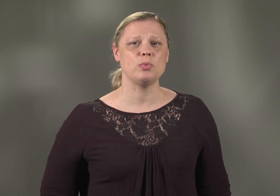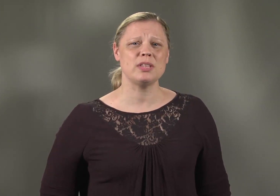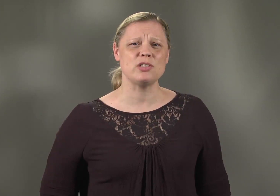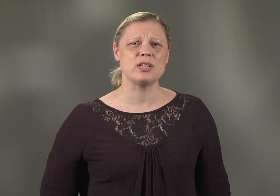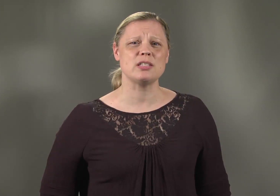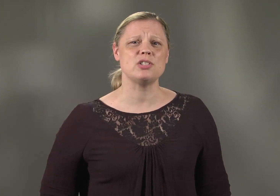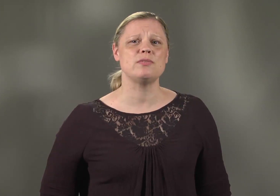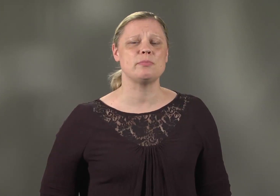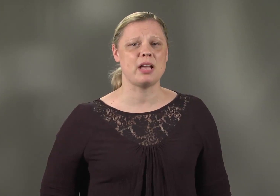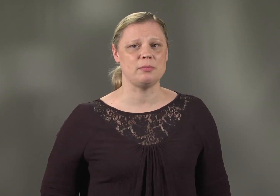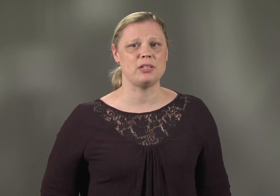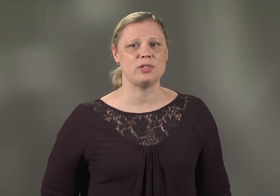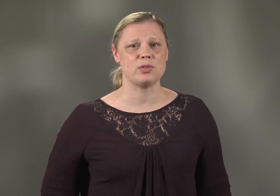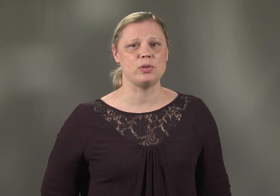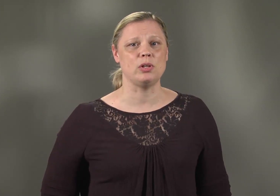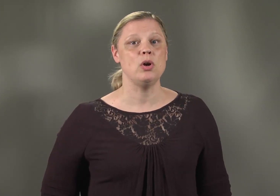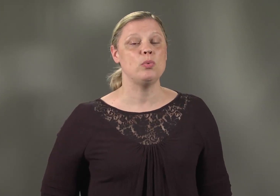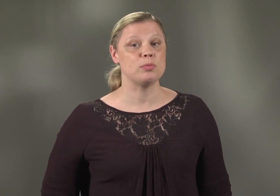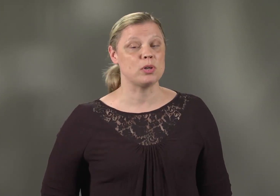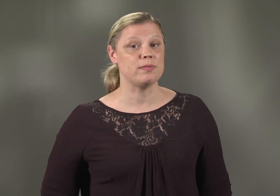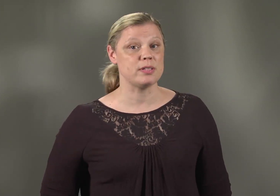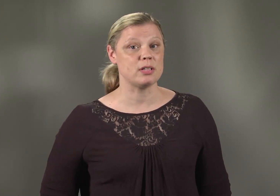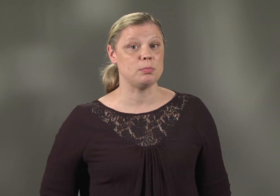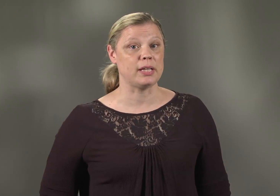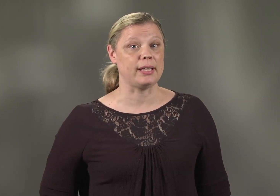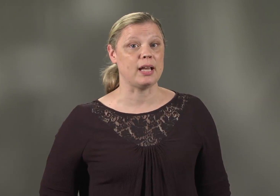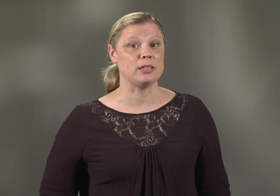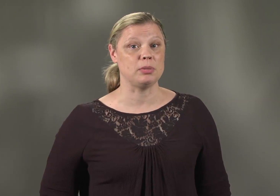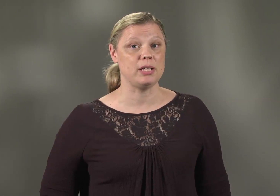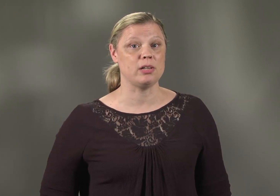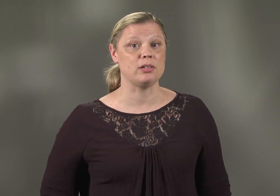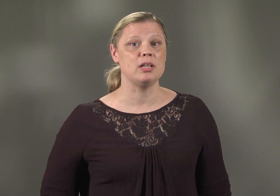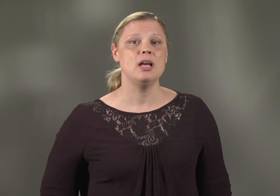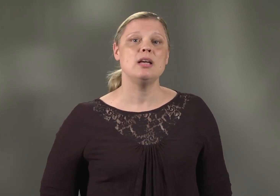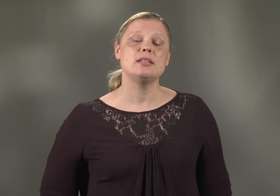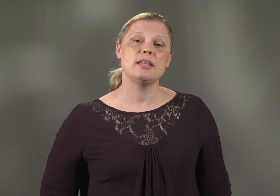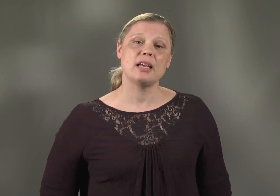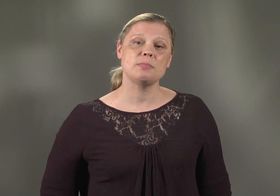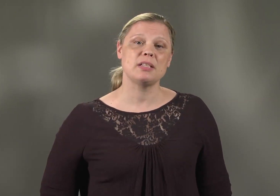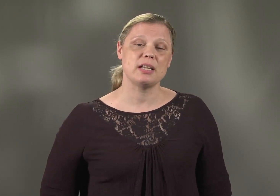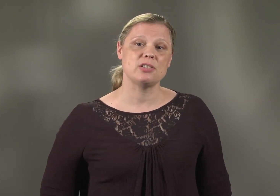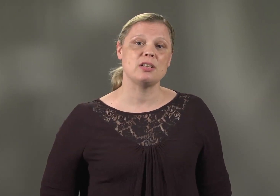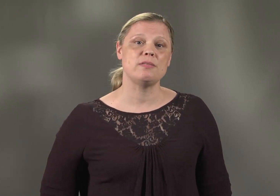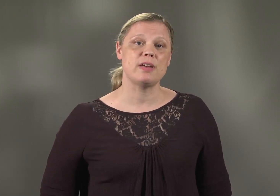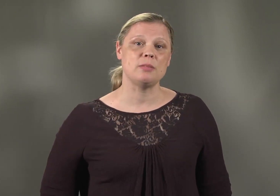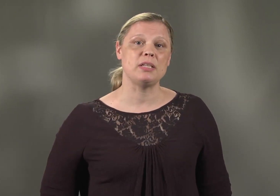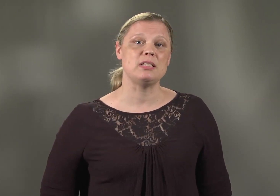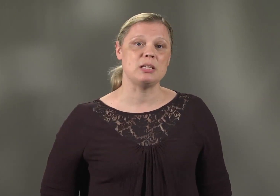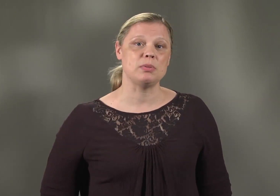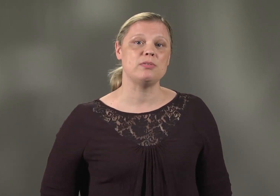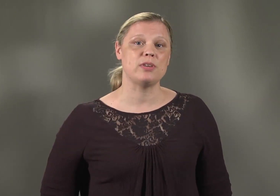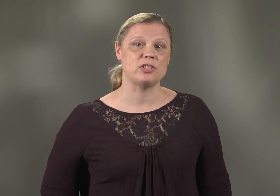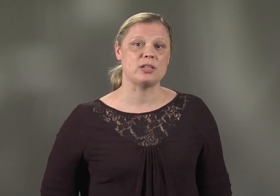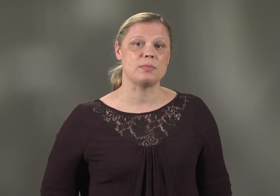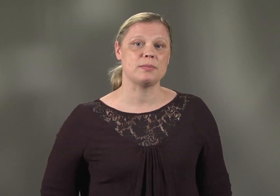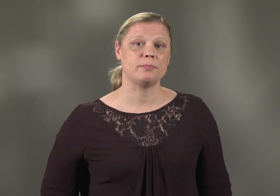when they transition from elementary school with more physical play on the playground to the expectation of developing deeper friendships.